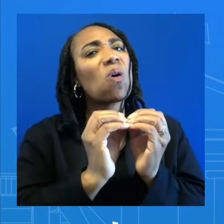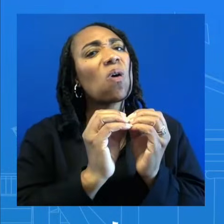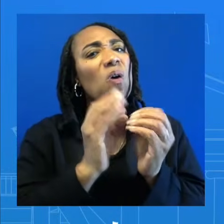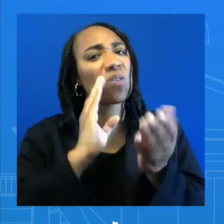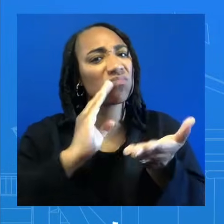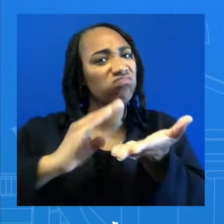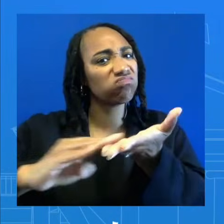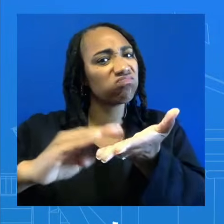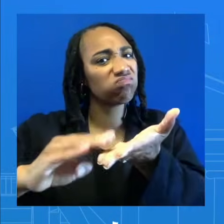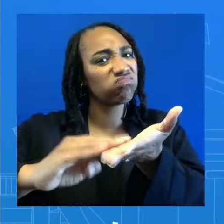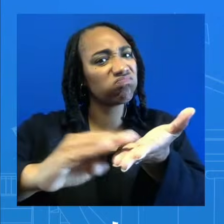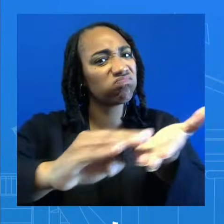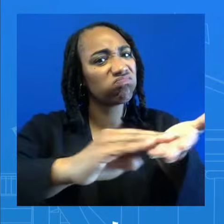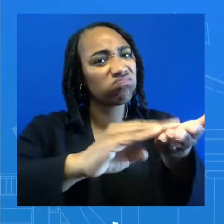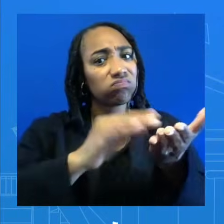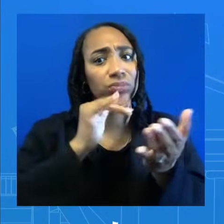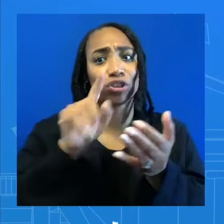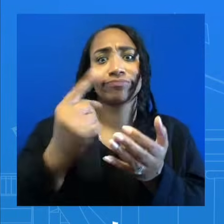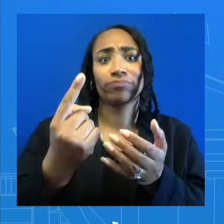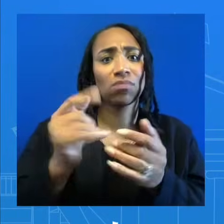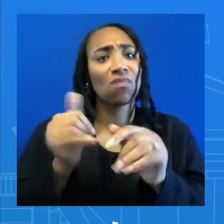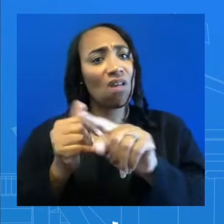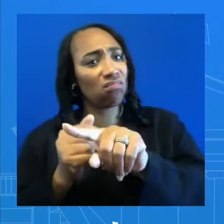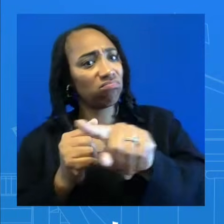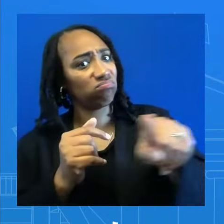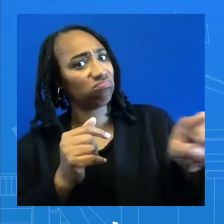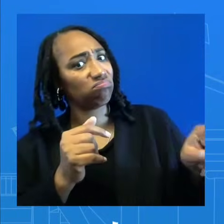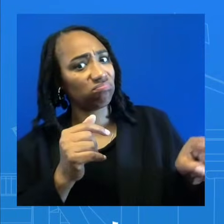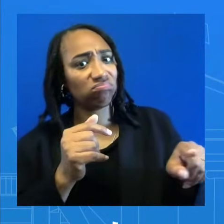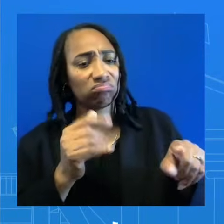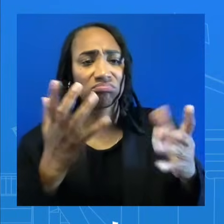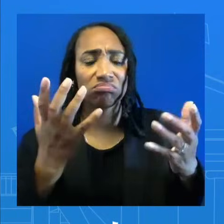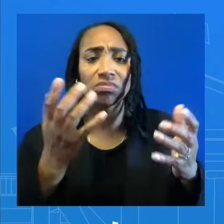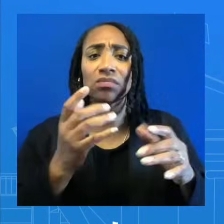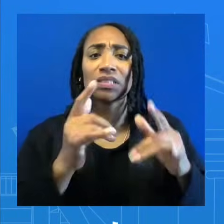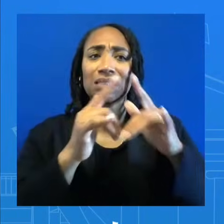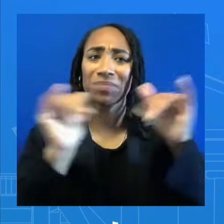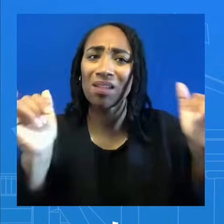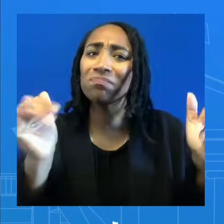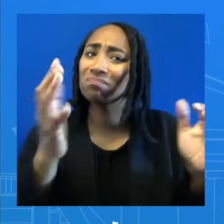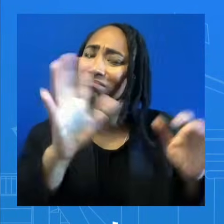when he issued historic categorical pardons as well to address marijuana possession convictions